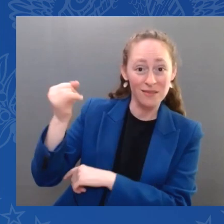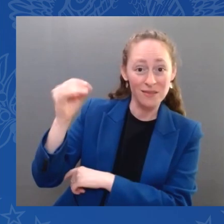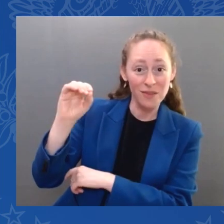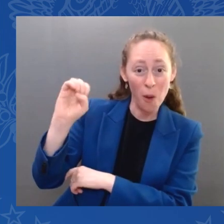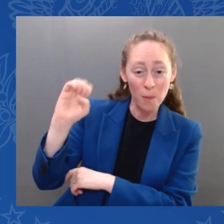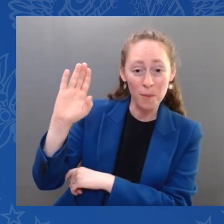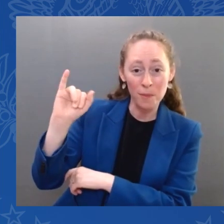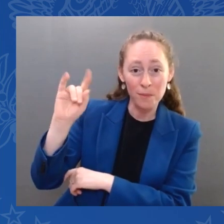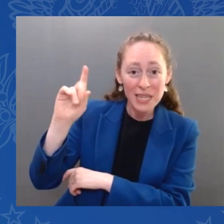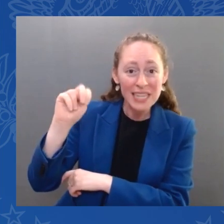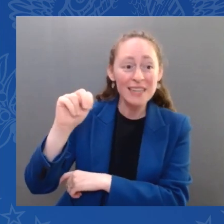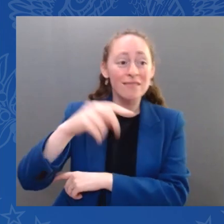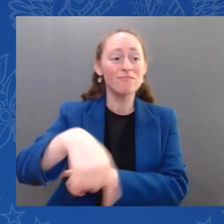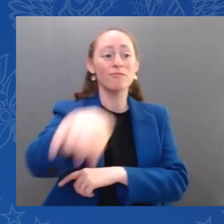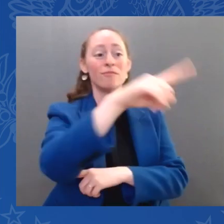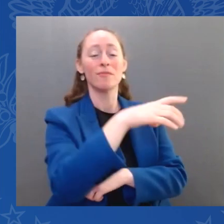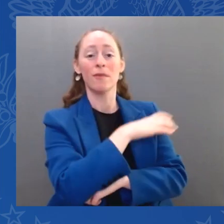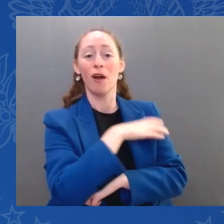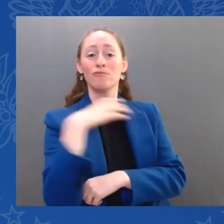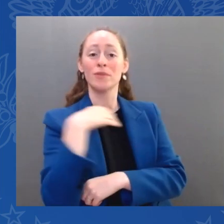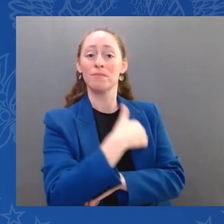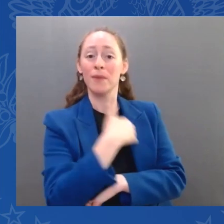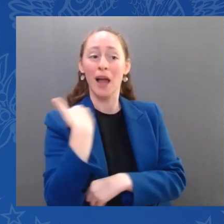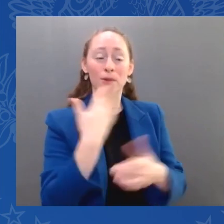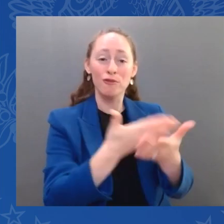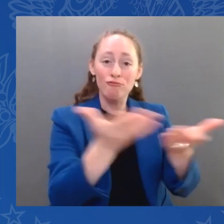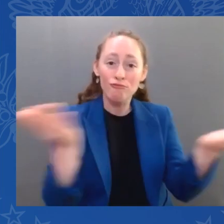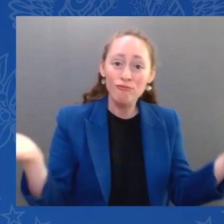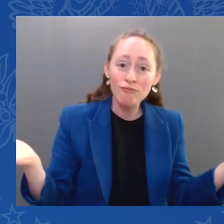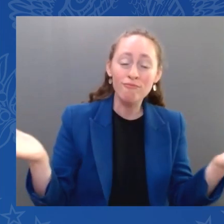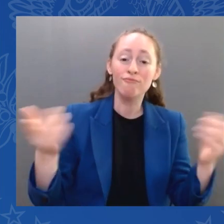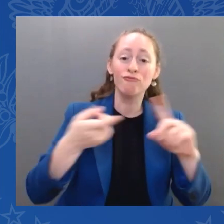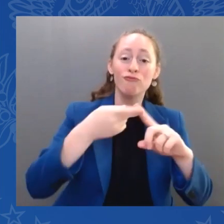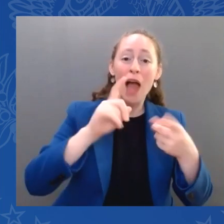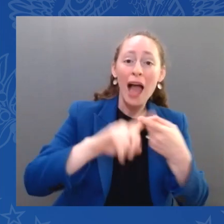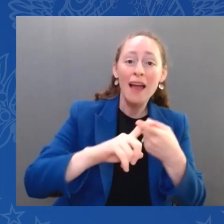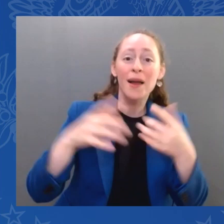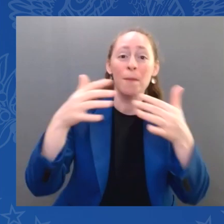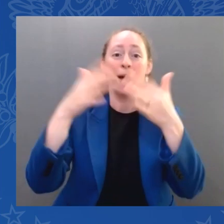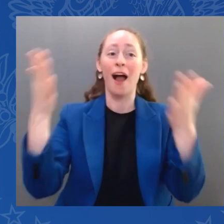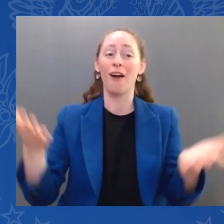friends and fellow Americans: Today is indeed an historic day.